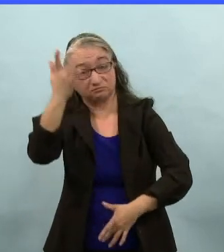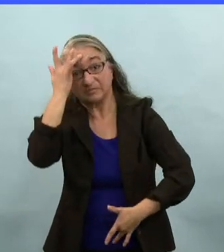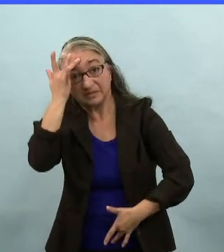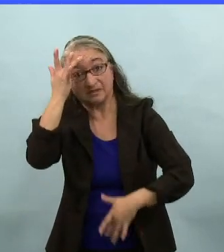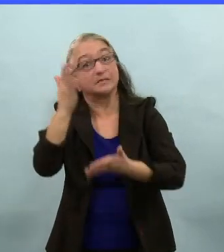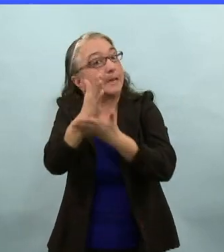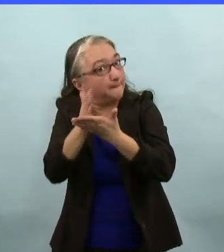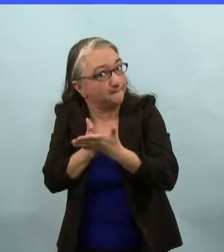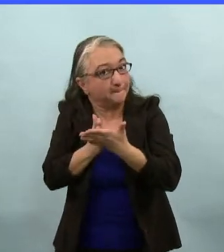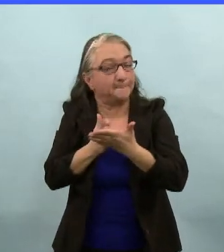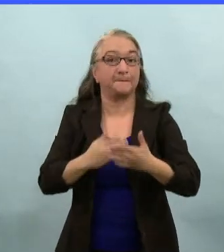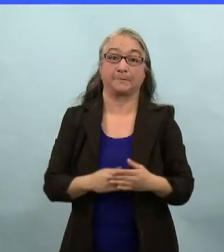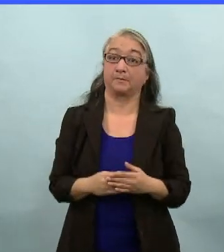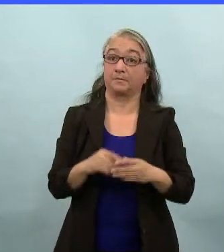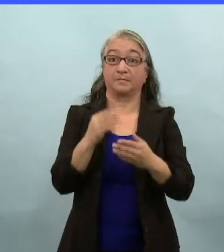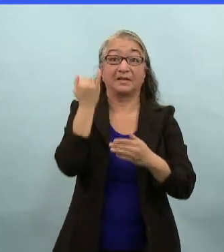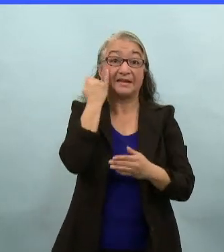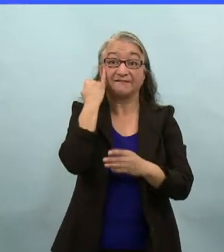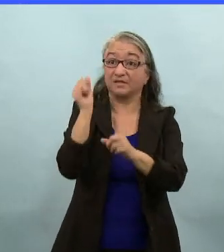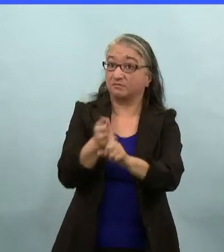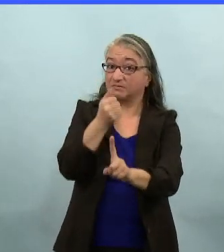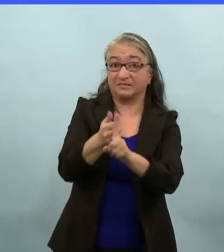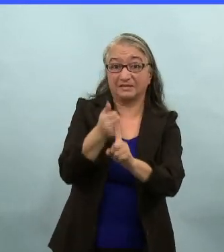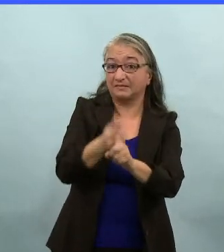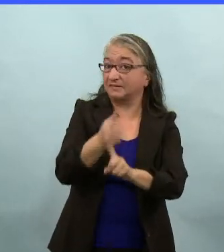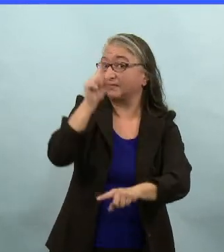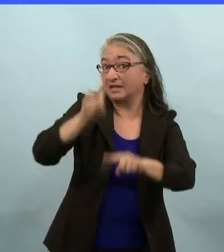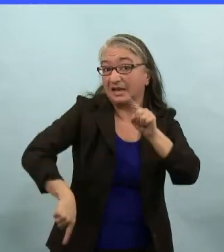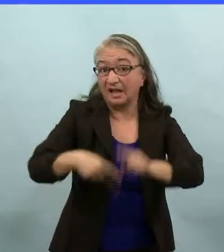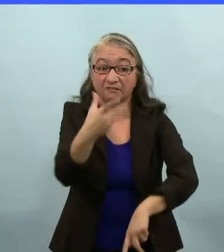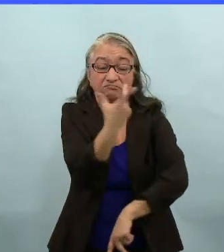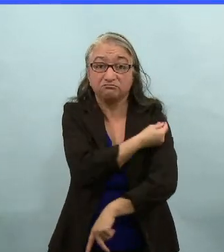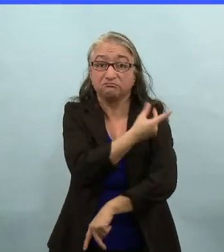we need to support our health care system so people can access care they need